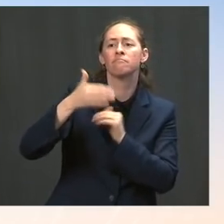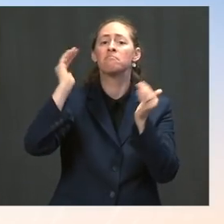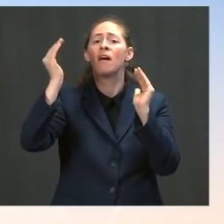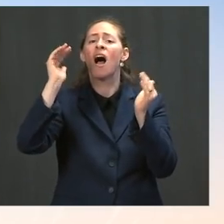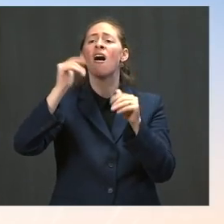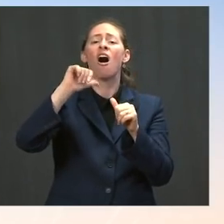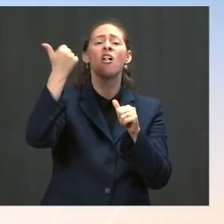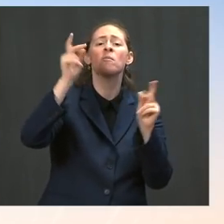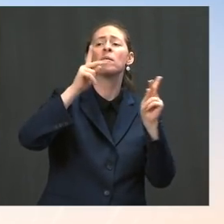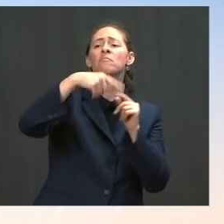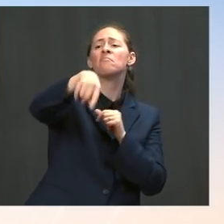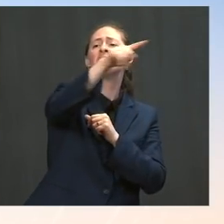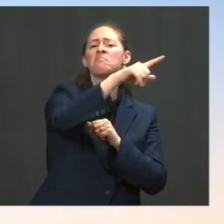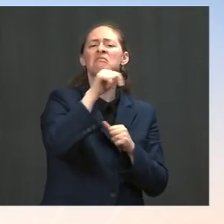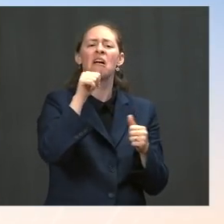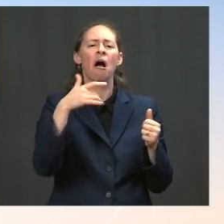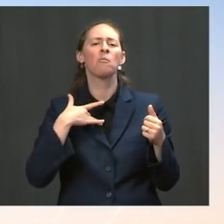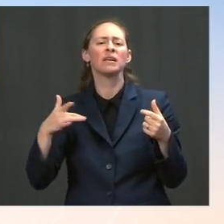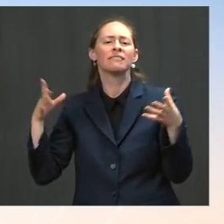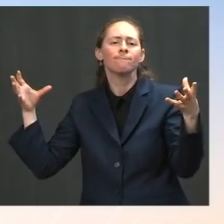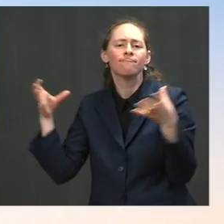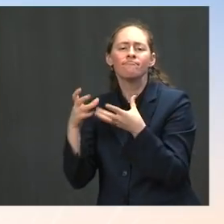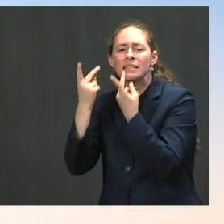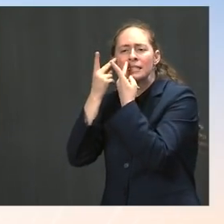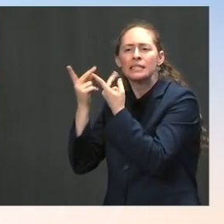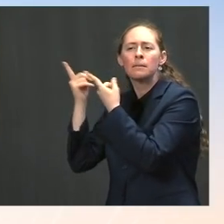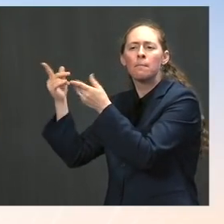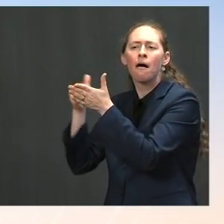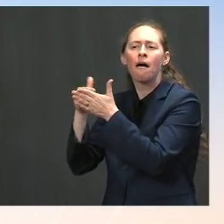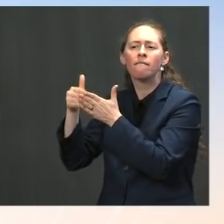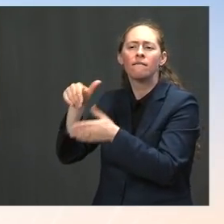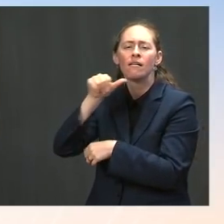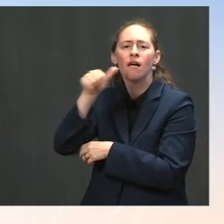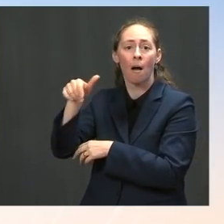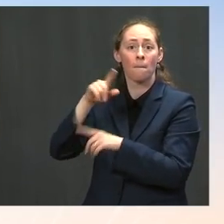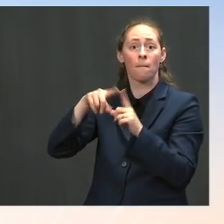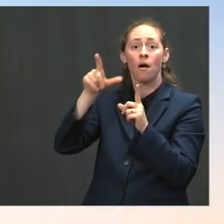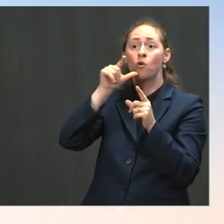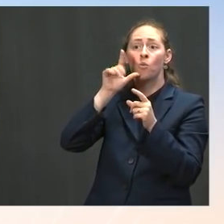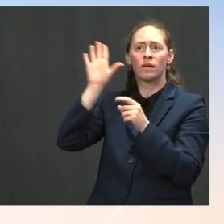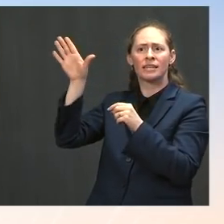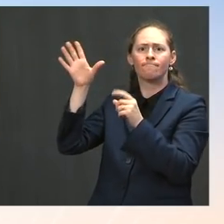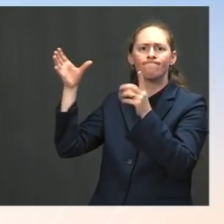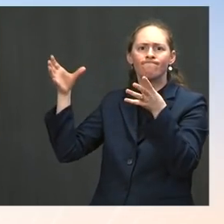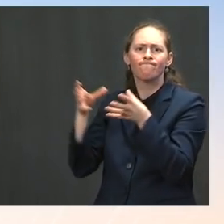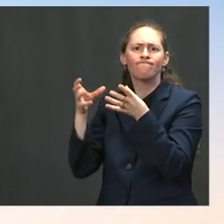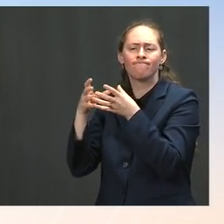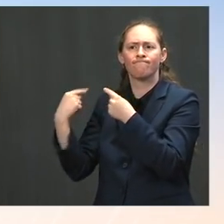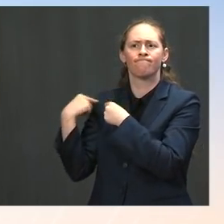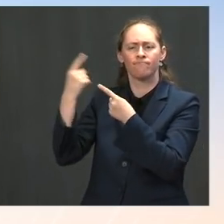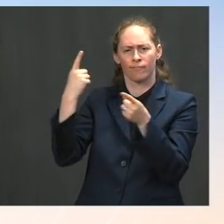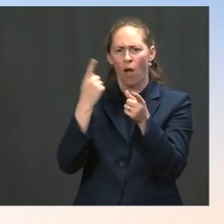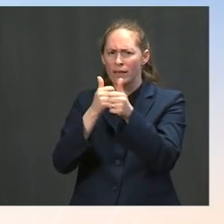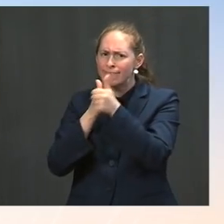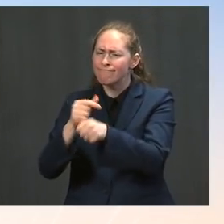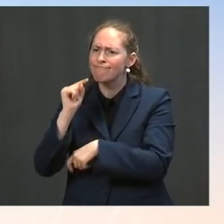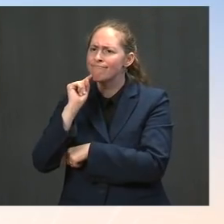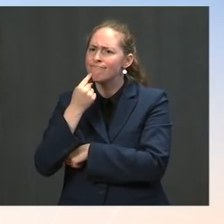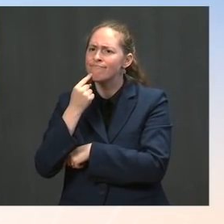are following CDC guidance regarding mask wearing and distancing; actively monitoring the health of our campus and the larger community in collaboration